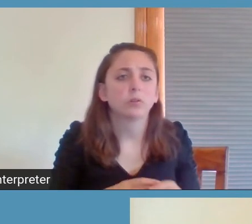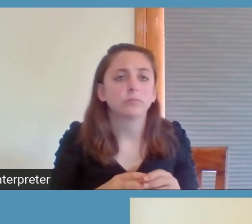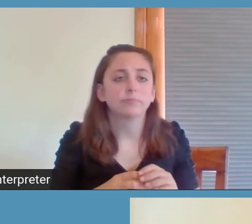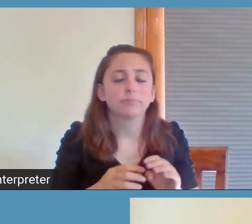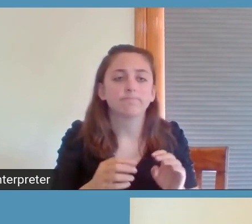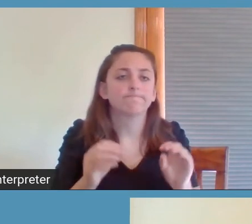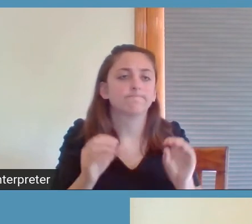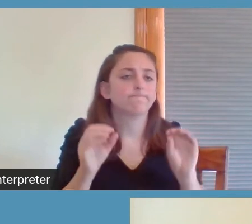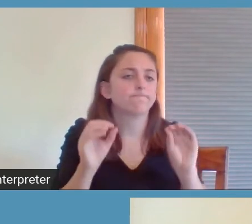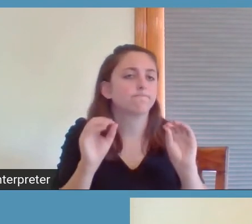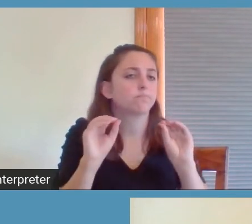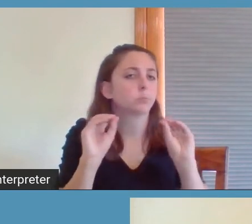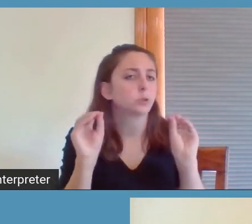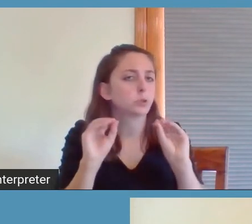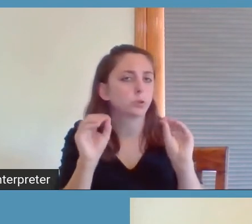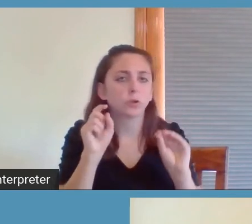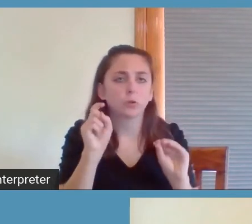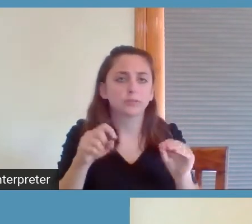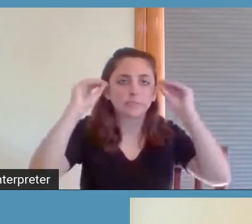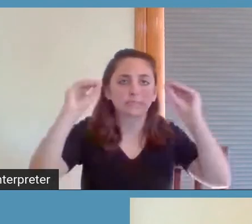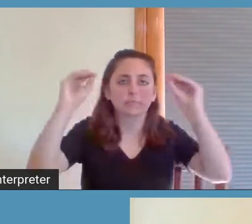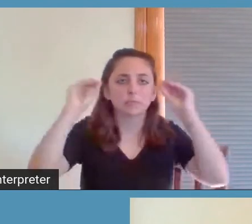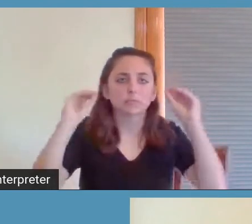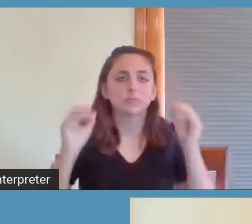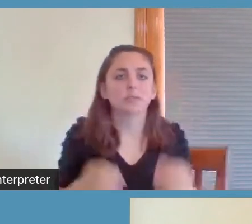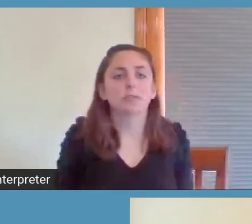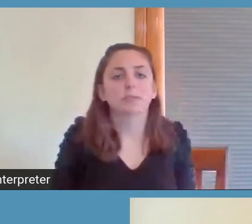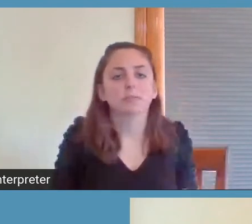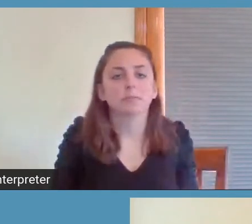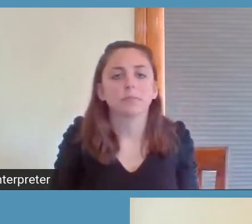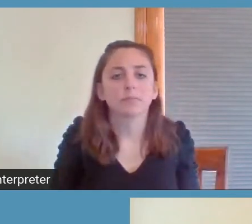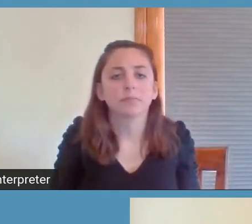set objects down and just kind of play it around in the so you need someone kind of like that